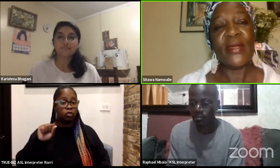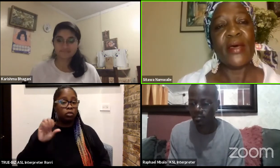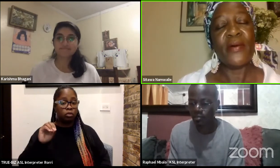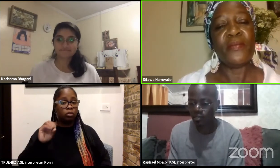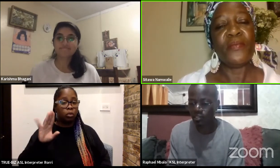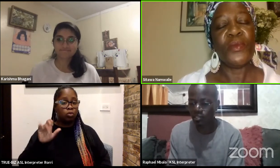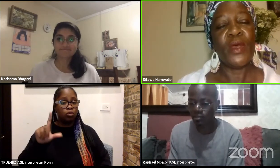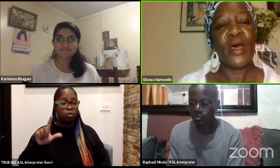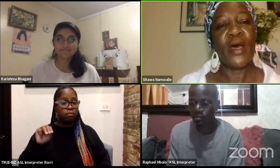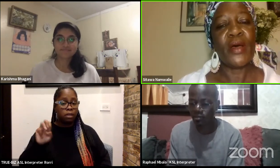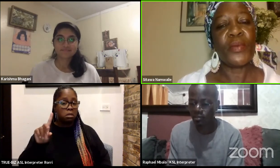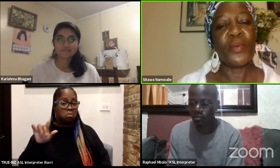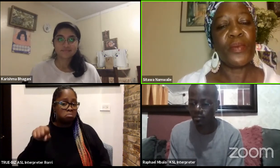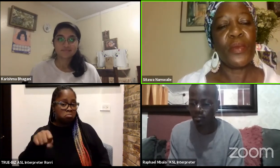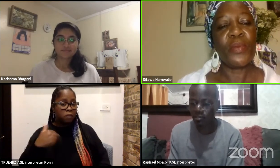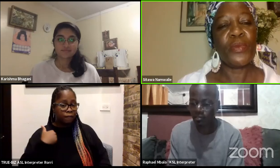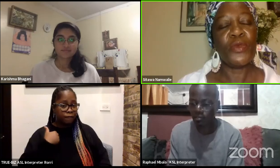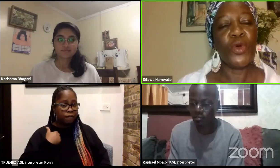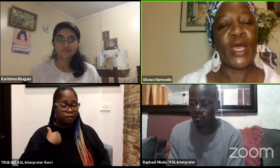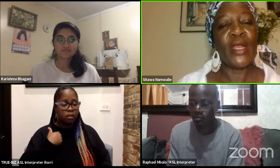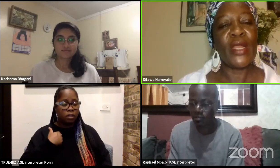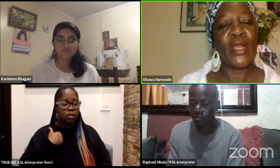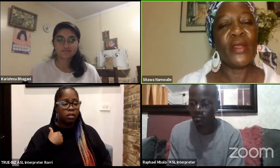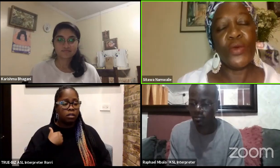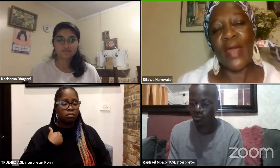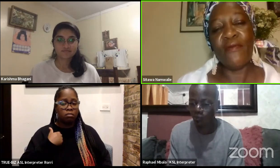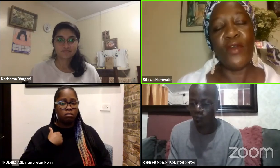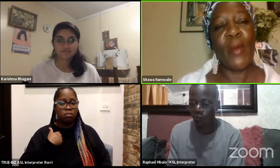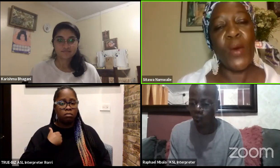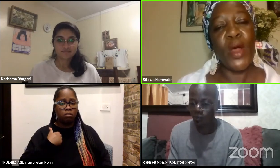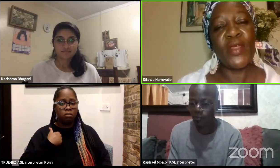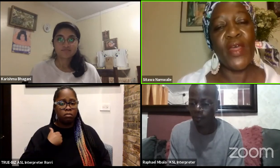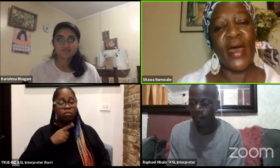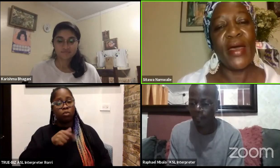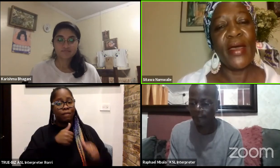And you can follow my work there.